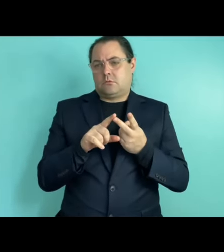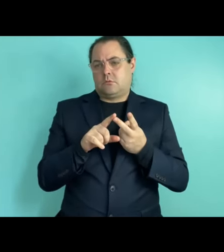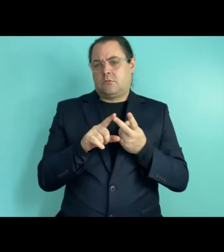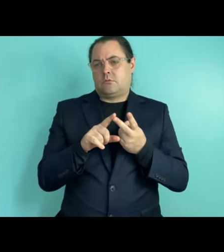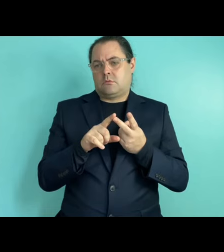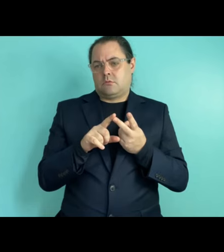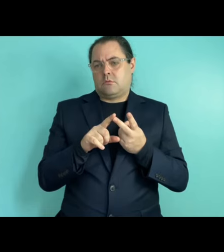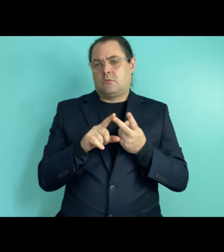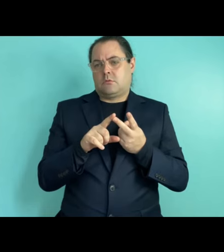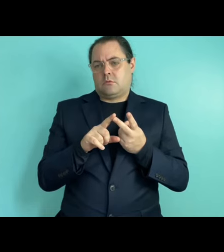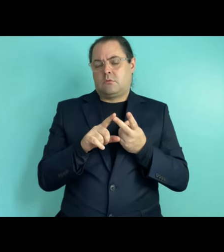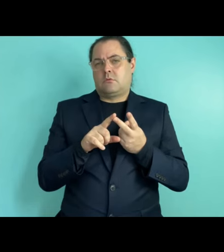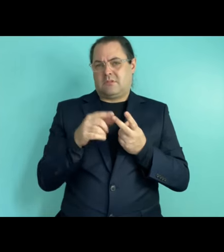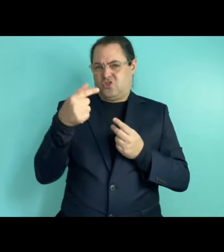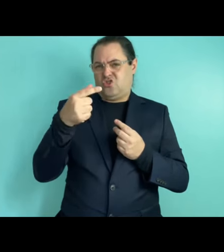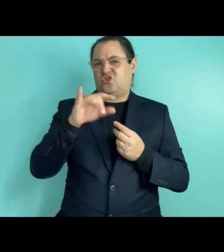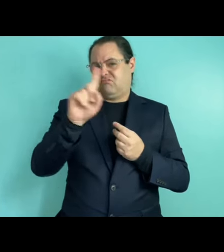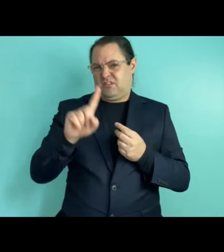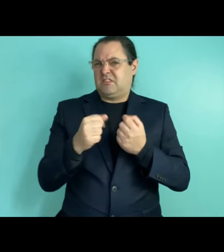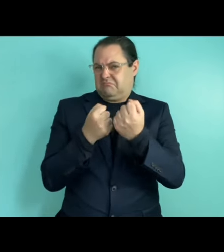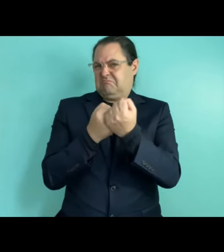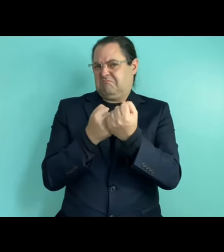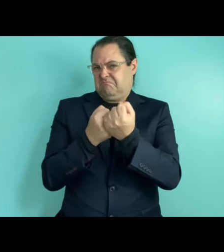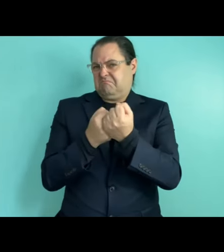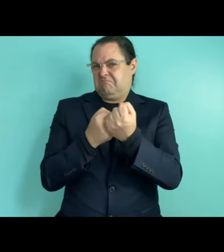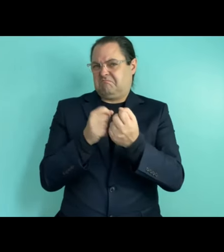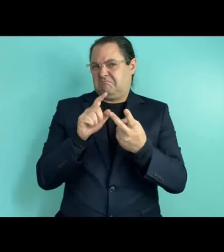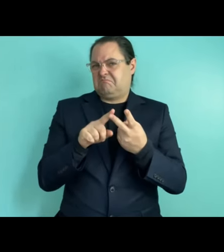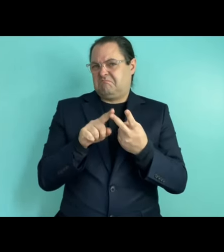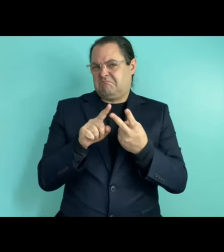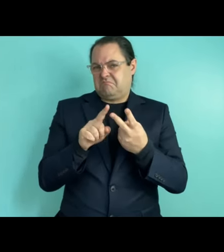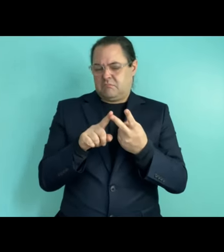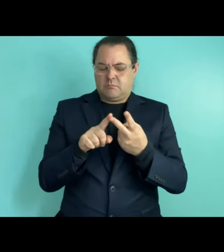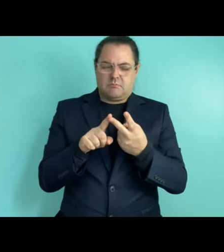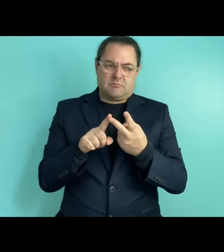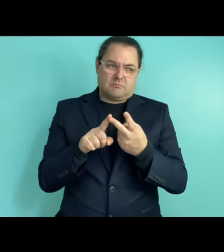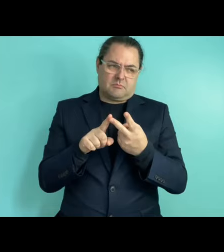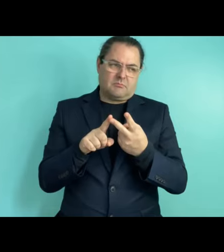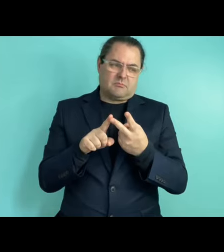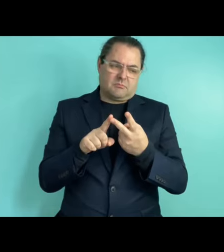G has it has supported which makes these in this partnership approach.